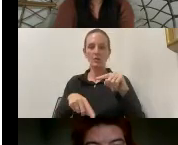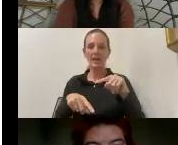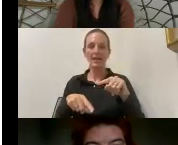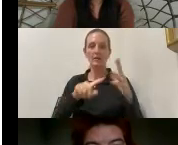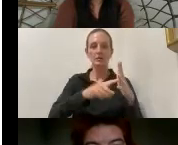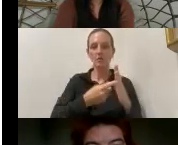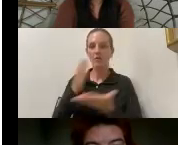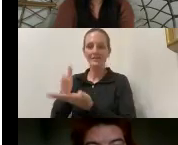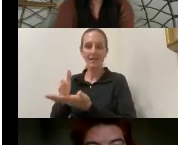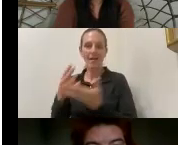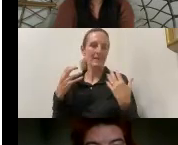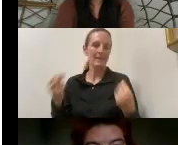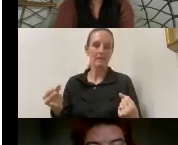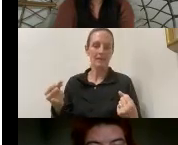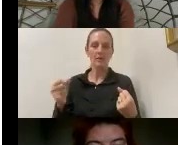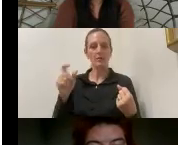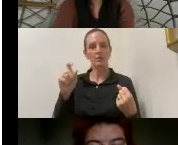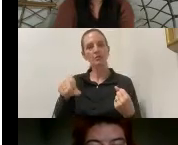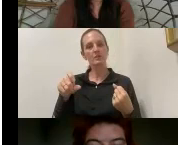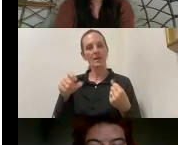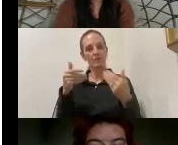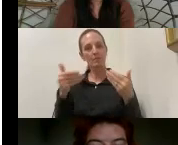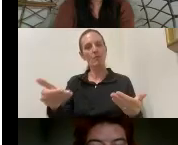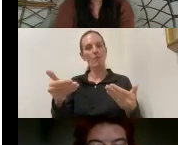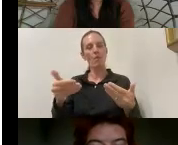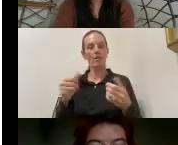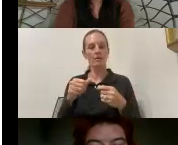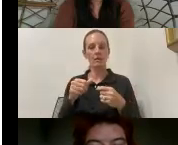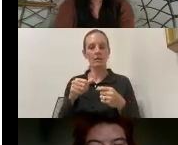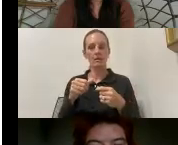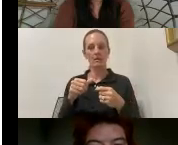off anymore as a way to move forward as efficiently as possible.